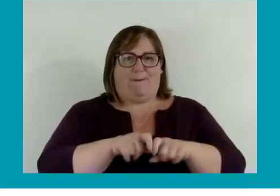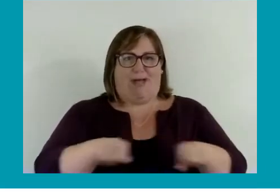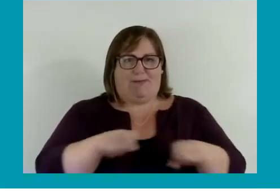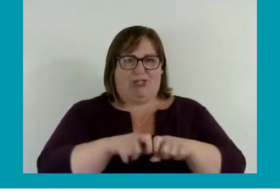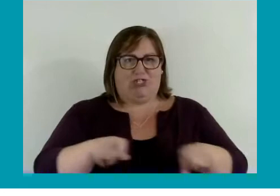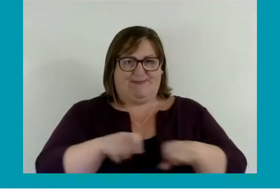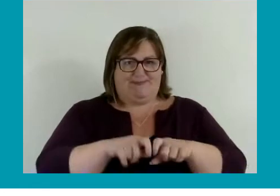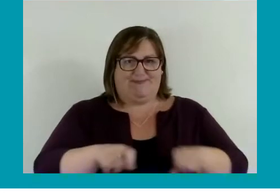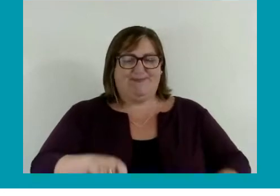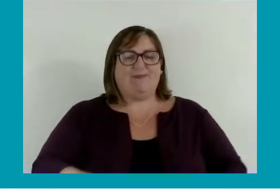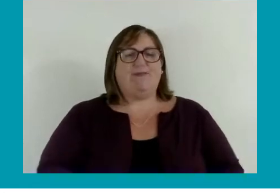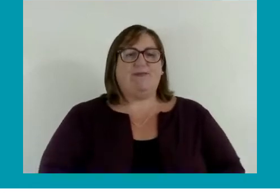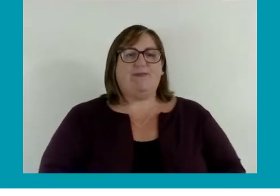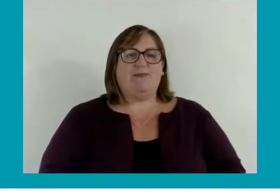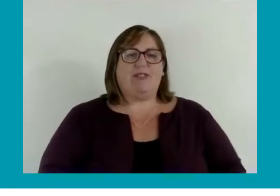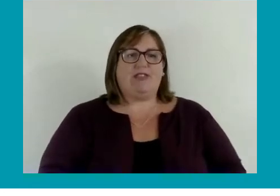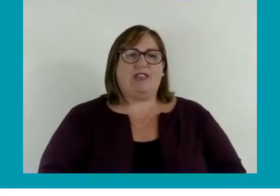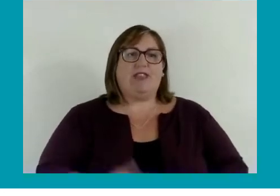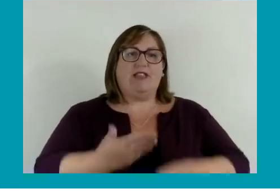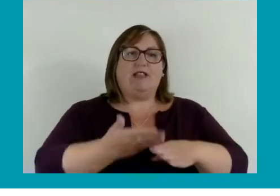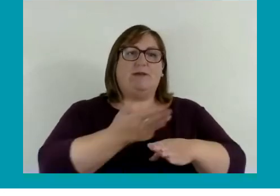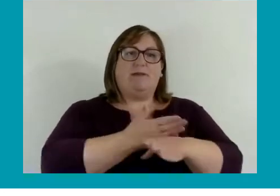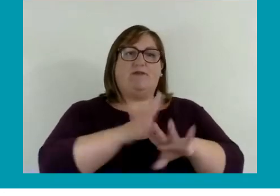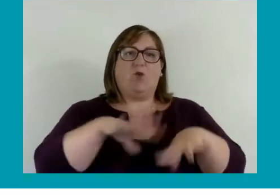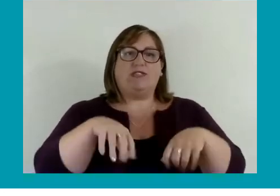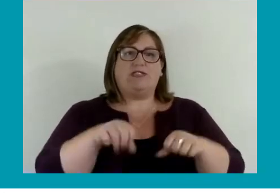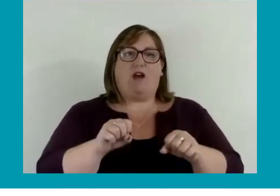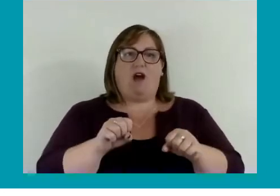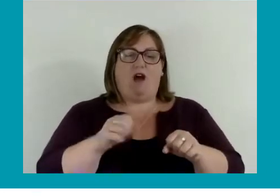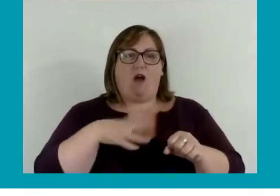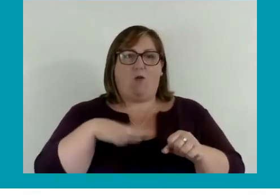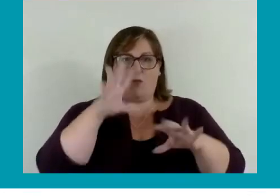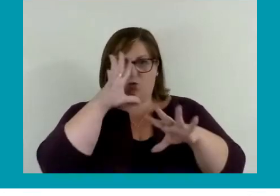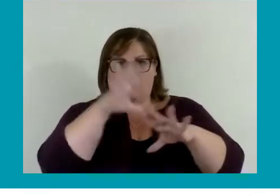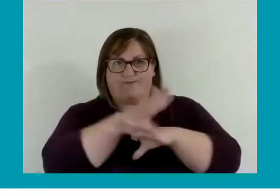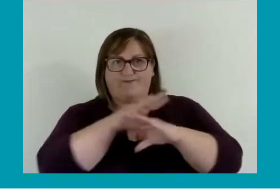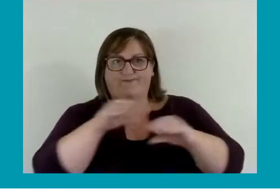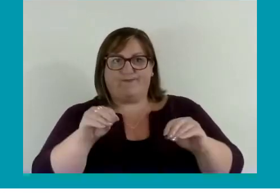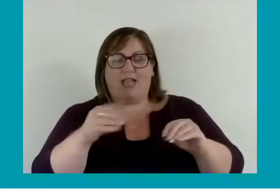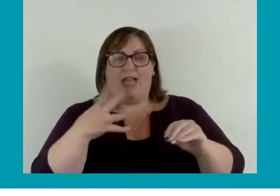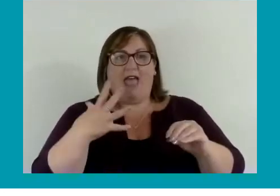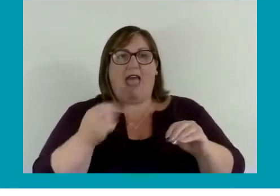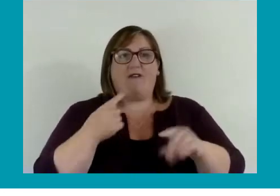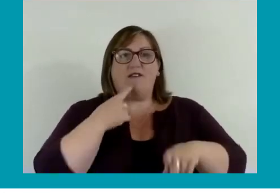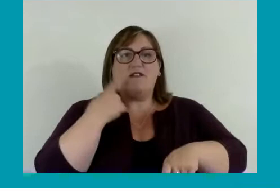you all know that in today's session we will have a chat box running and it gives you an opportunity